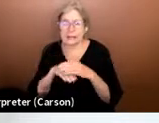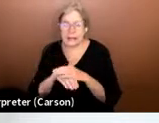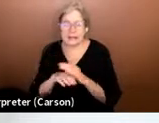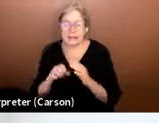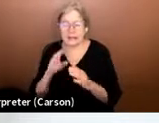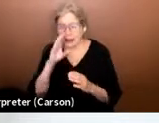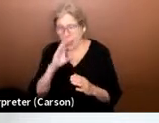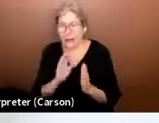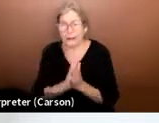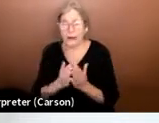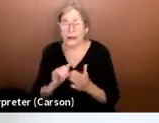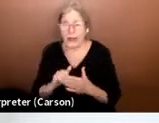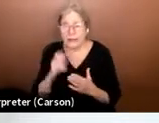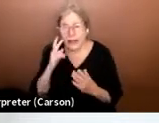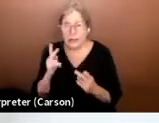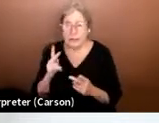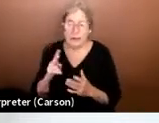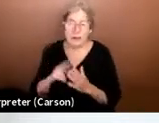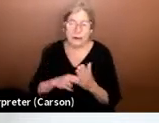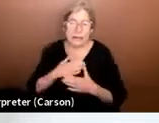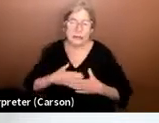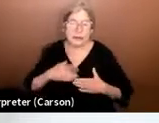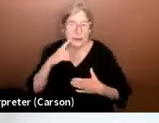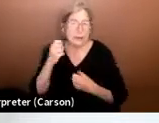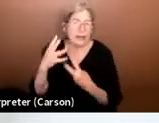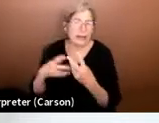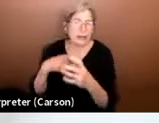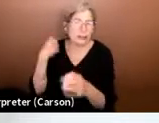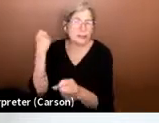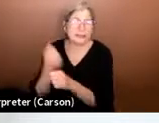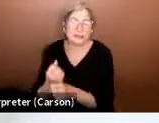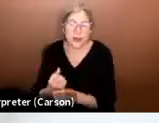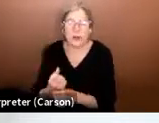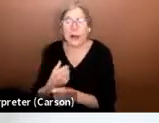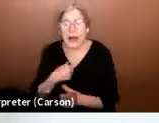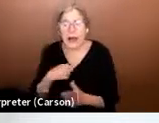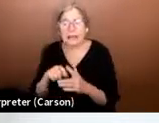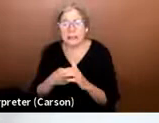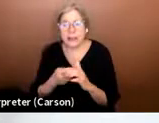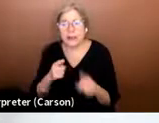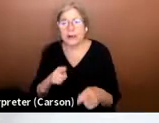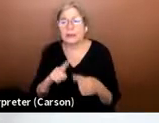sighted people have been enjoying for years. I start going to comic book conventions and